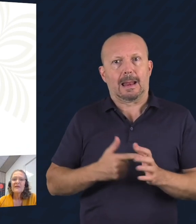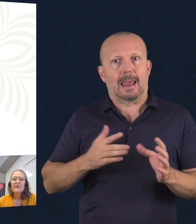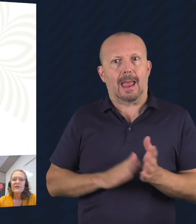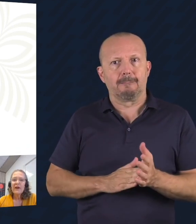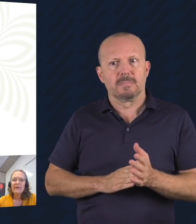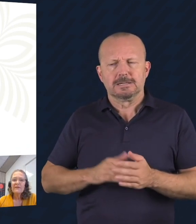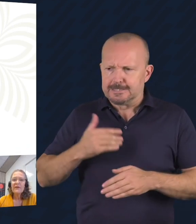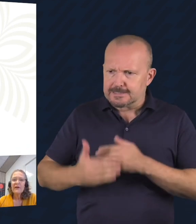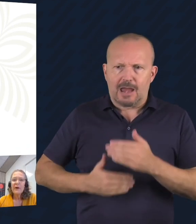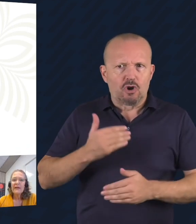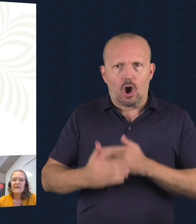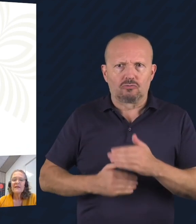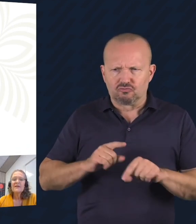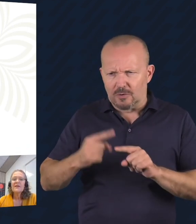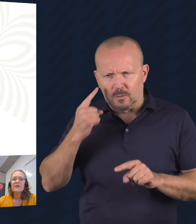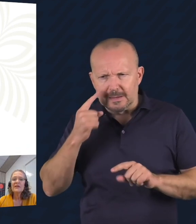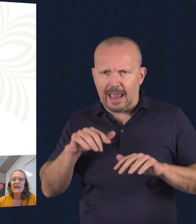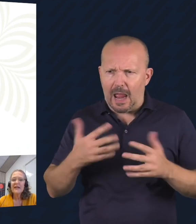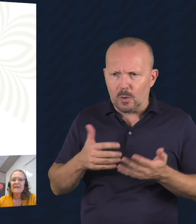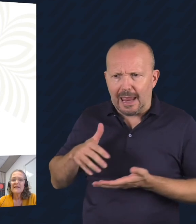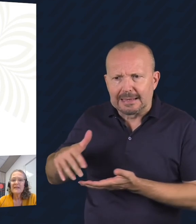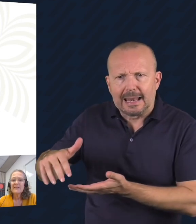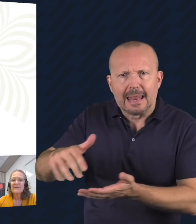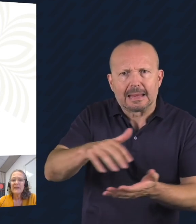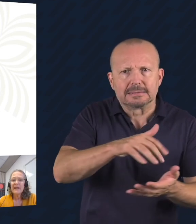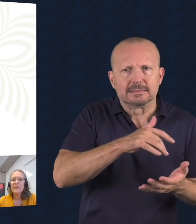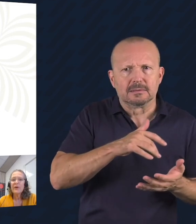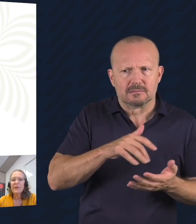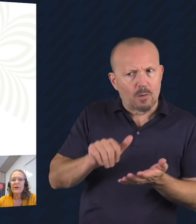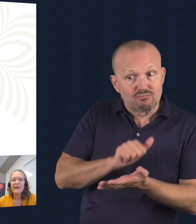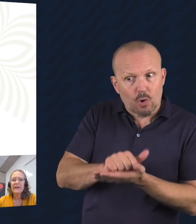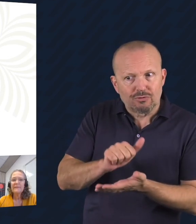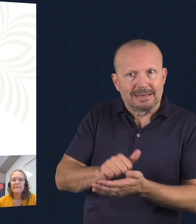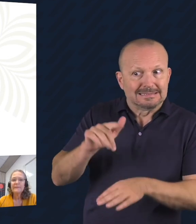striving to find ways to continue to collect sensitively and appropriately,